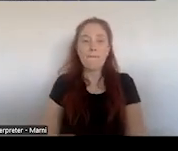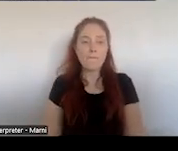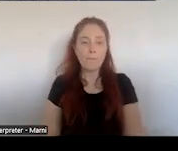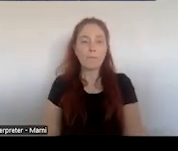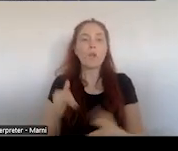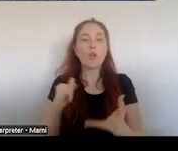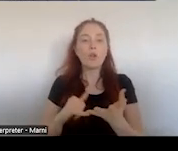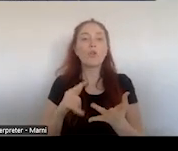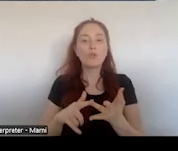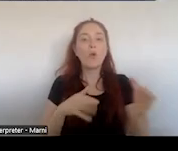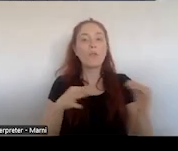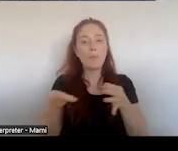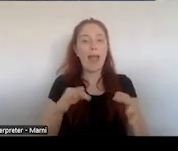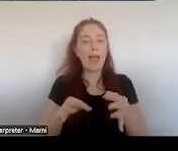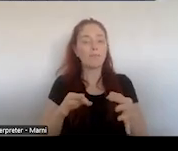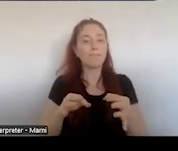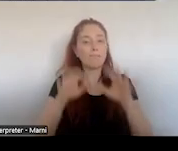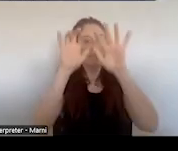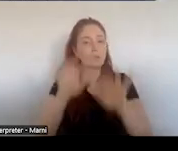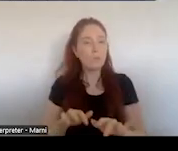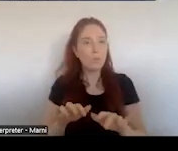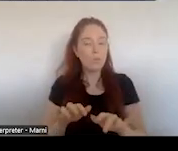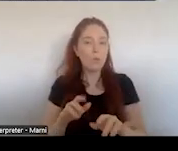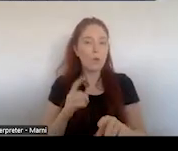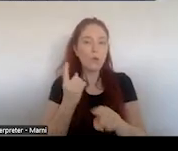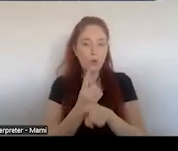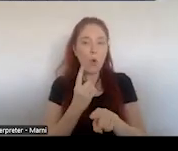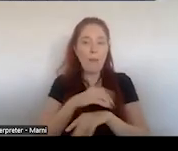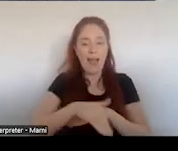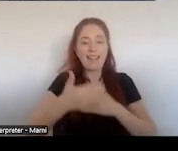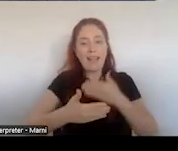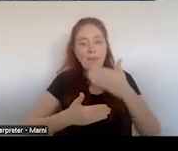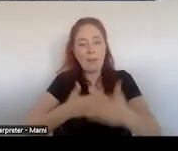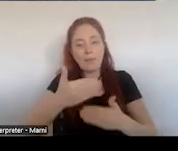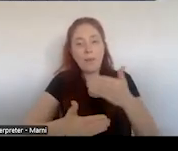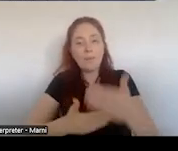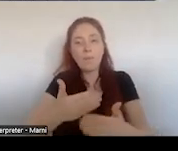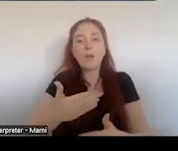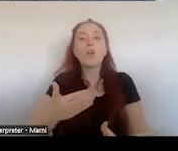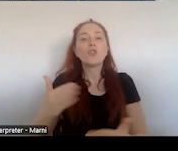implementation, where we want to achieve sustainable progress. We need to balance